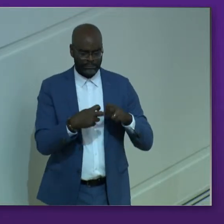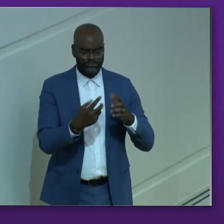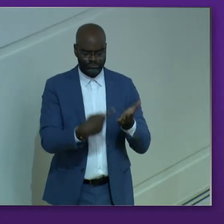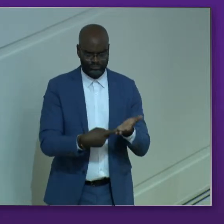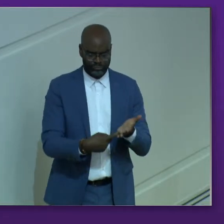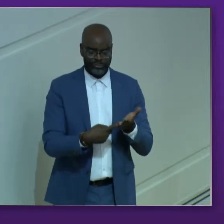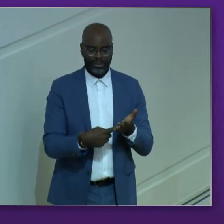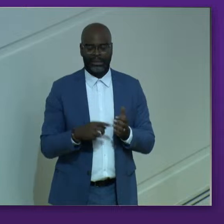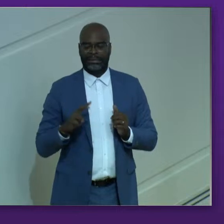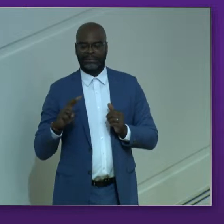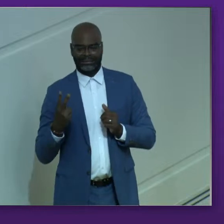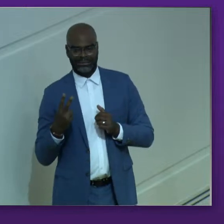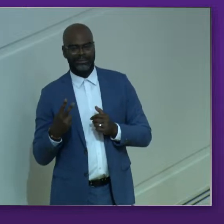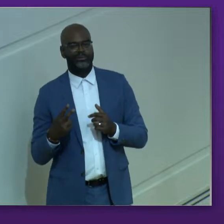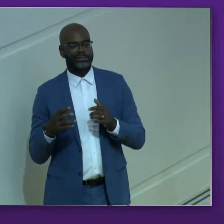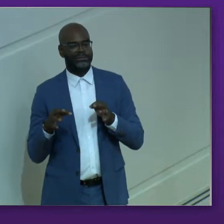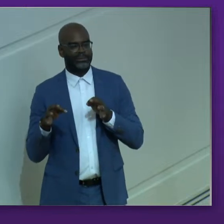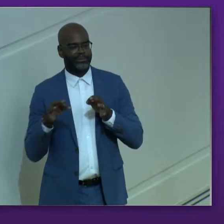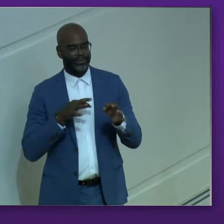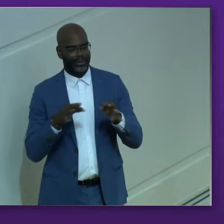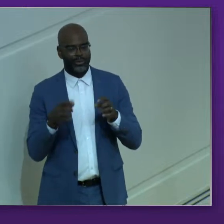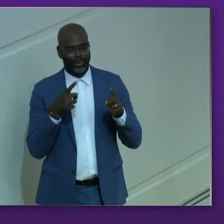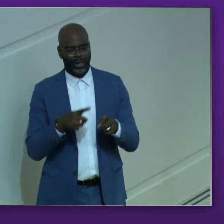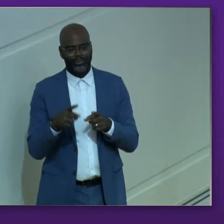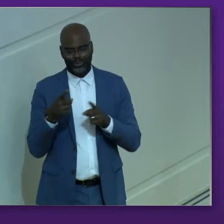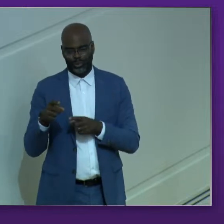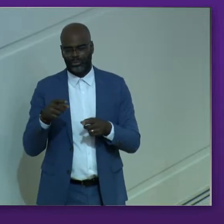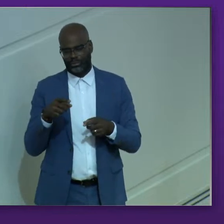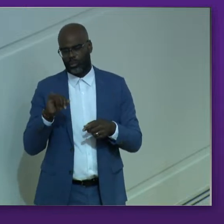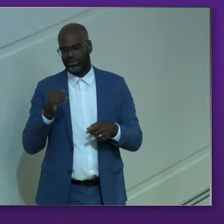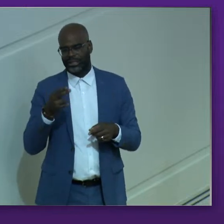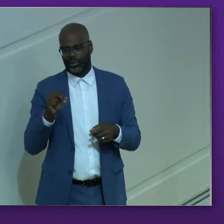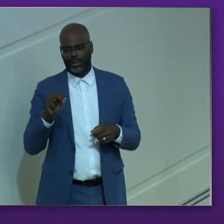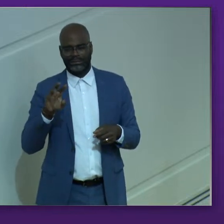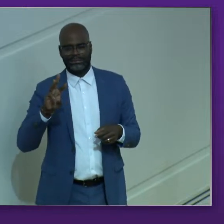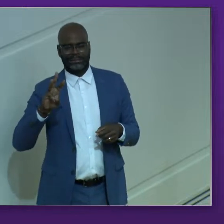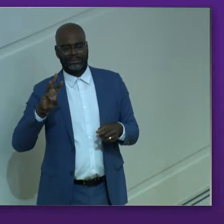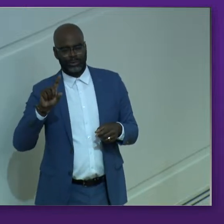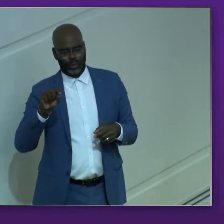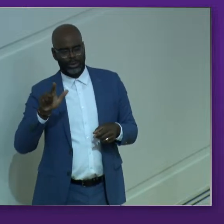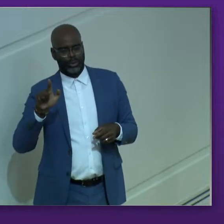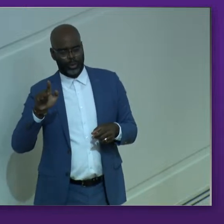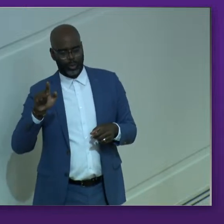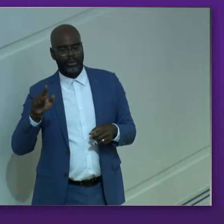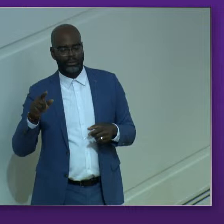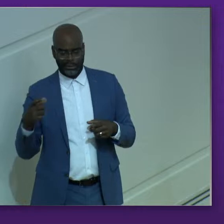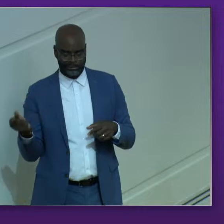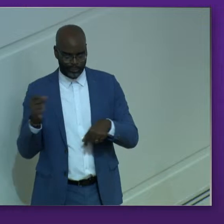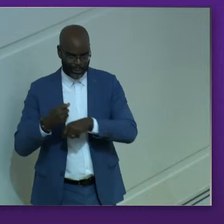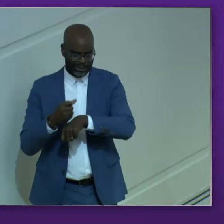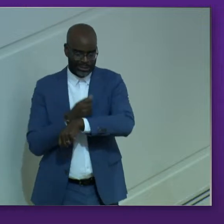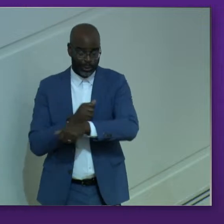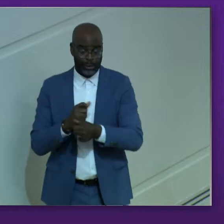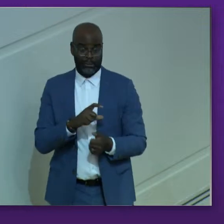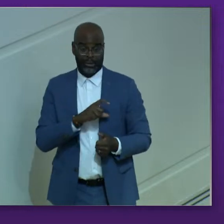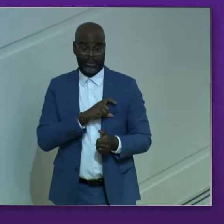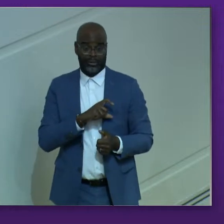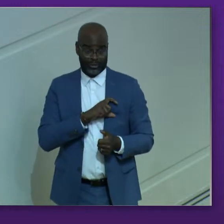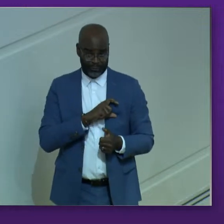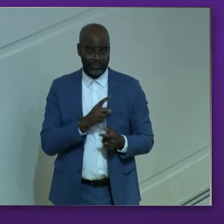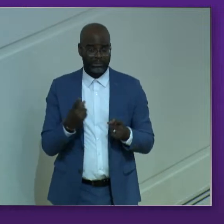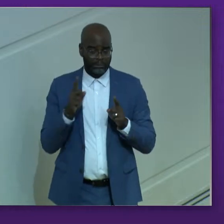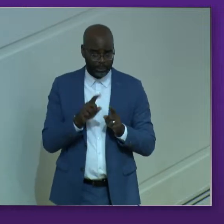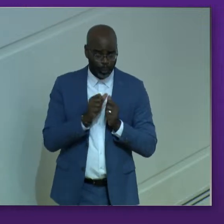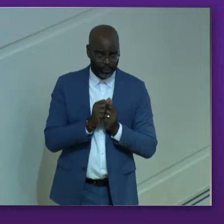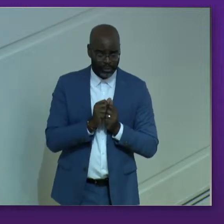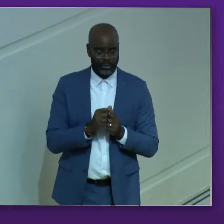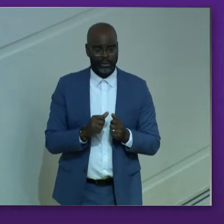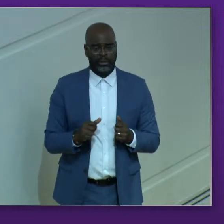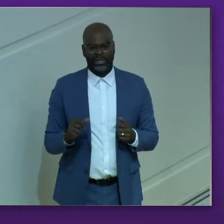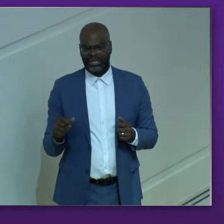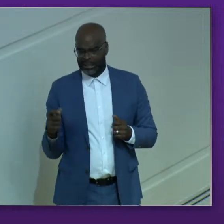ONCE FOR FULL DISCUSSION A